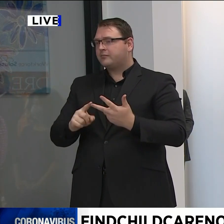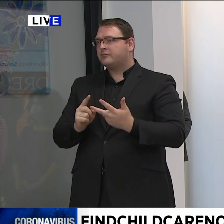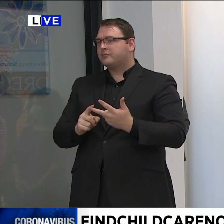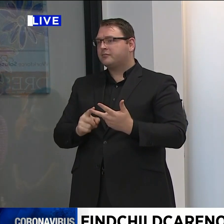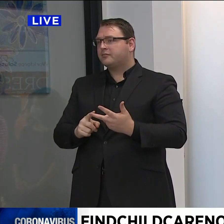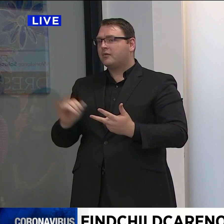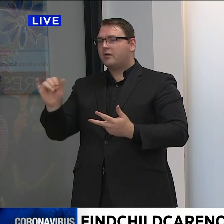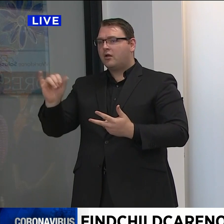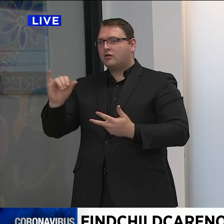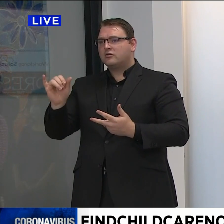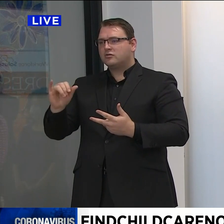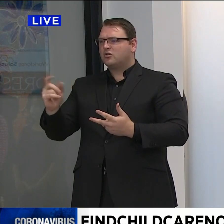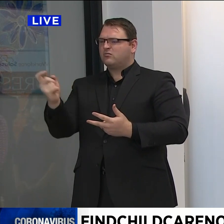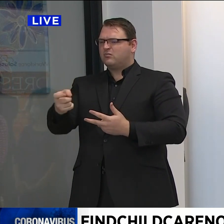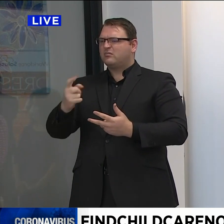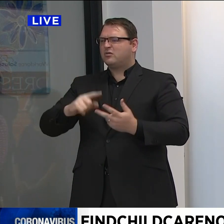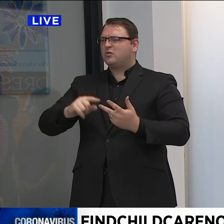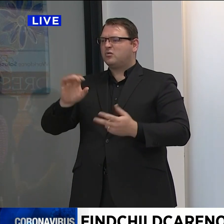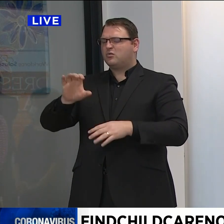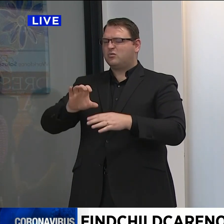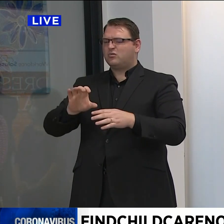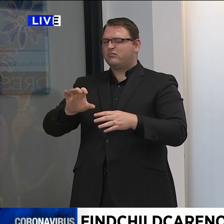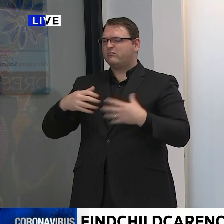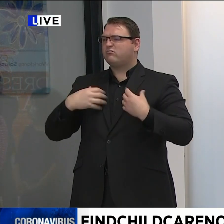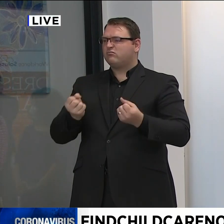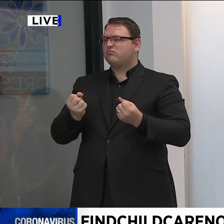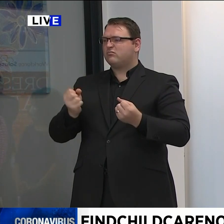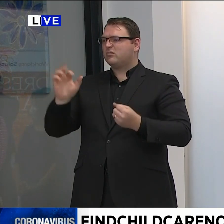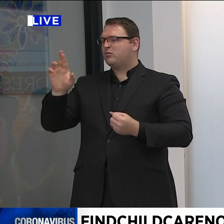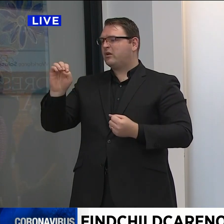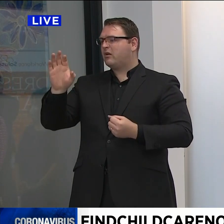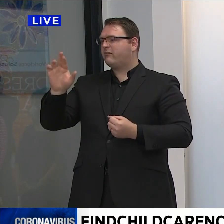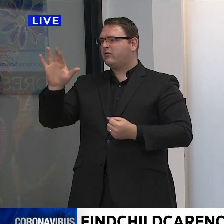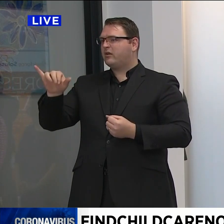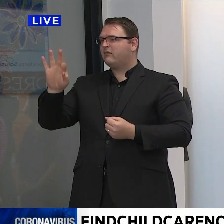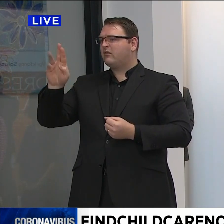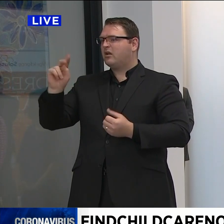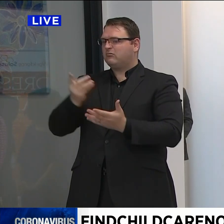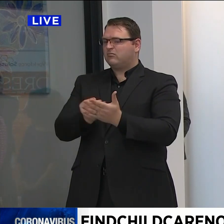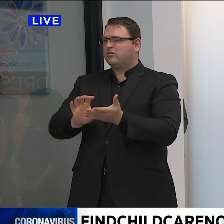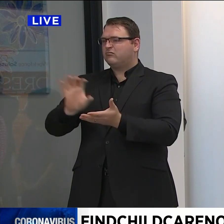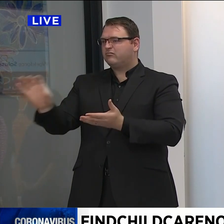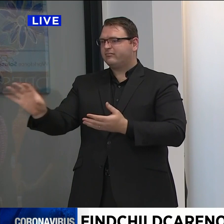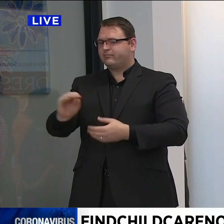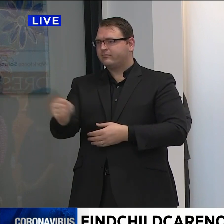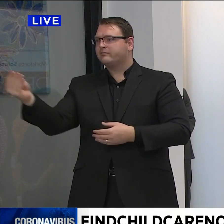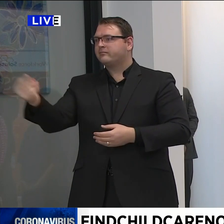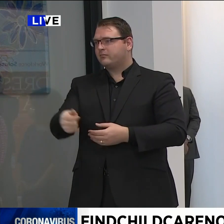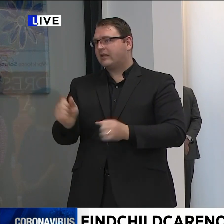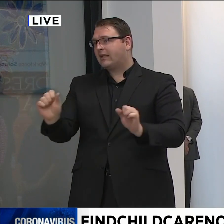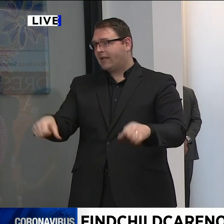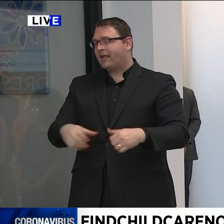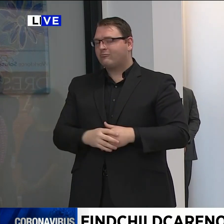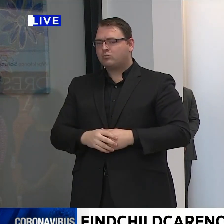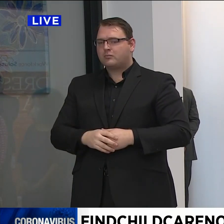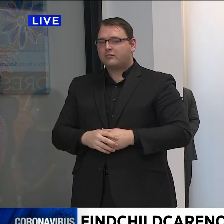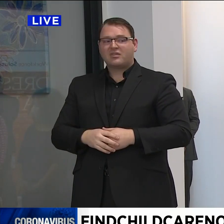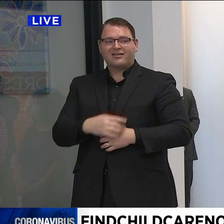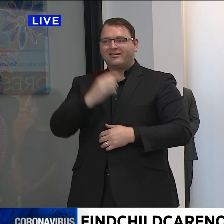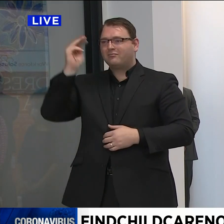to support us reminder, you know you can go reminder, you know you can go on ready Harris star or to on ready Harris star or to volunteer to donate to the volunteer to donate to the recovery fund that’s